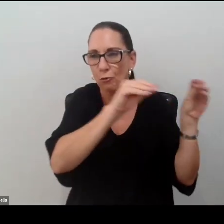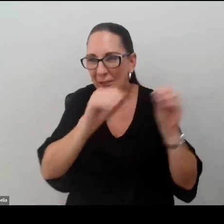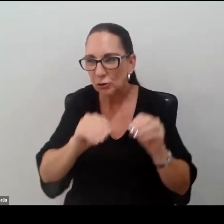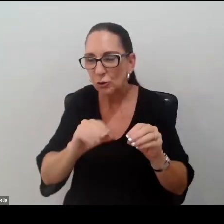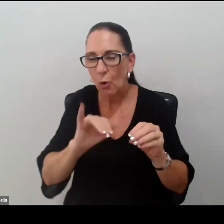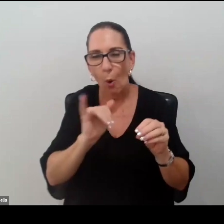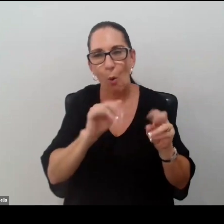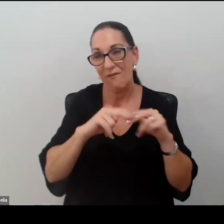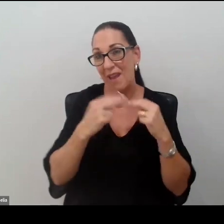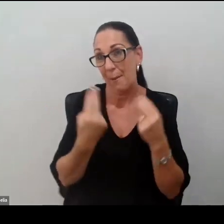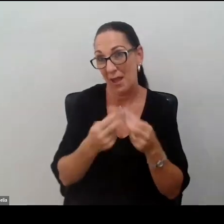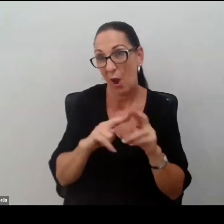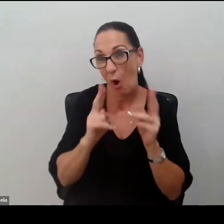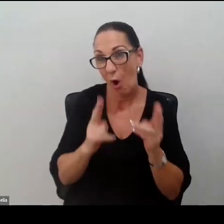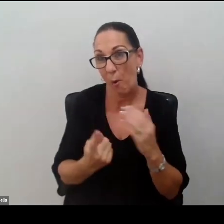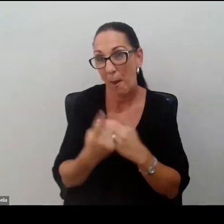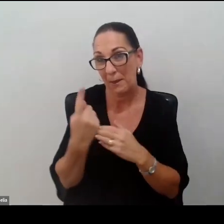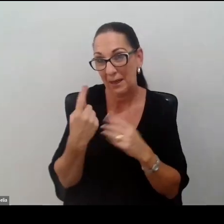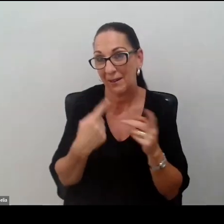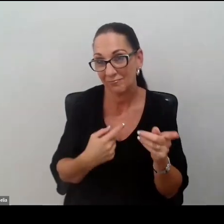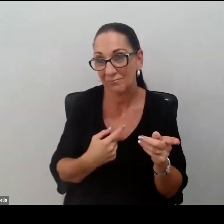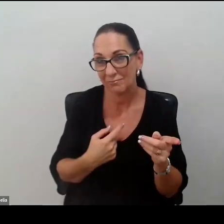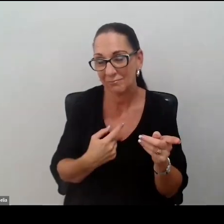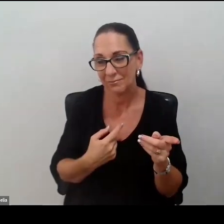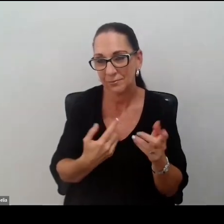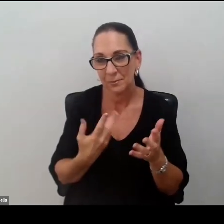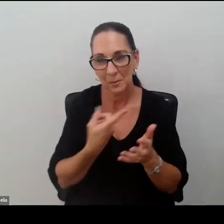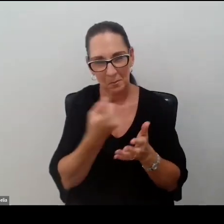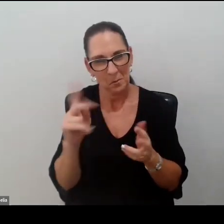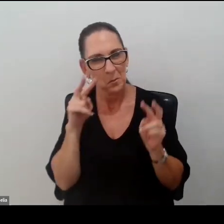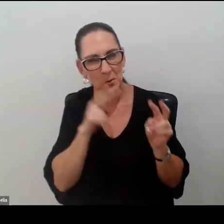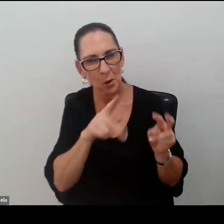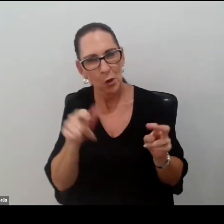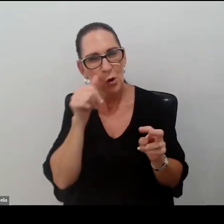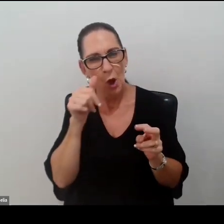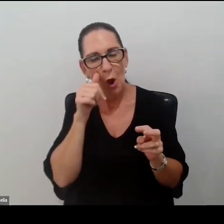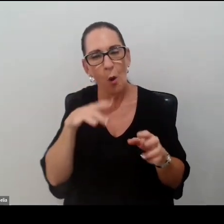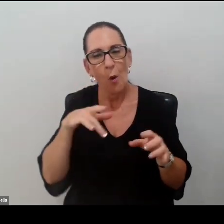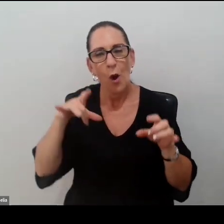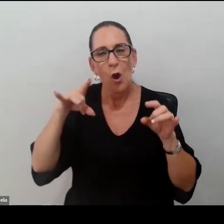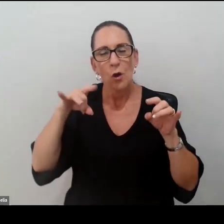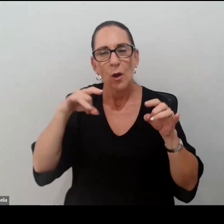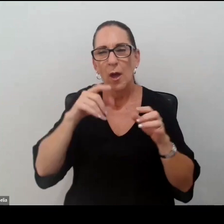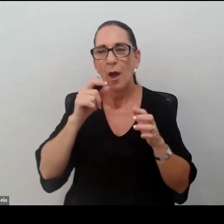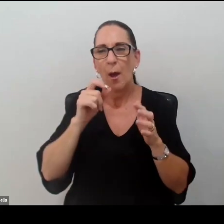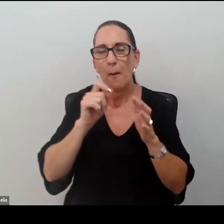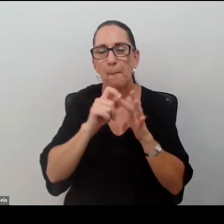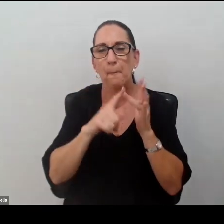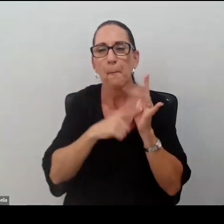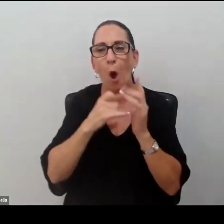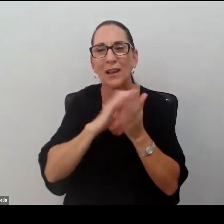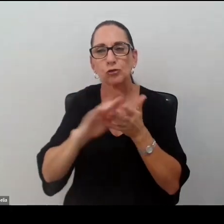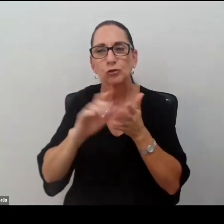Many of you watching today will be aware of Inclusion Australia's ‘polished pathway’ provocation. That is, that the interfaces of